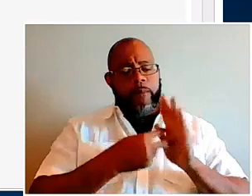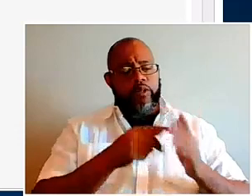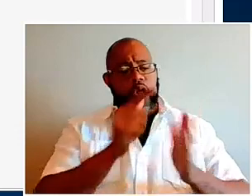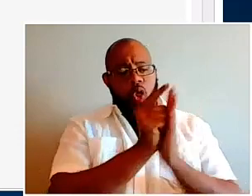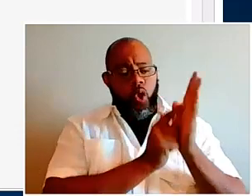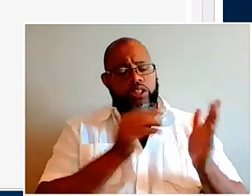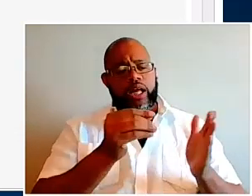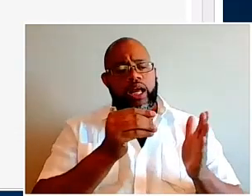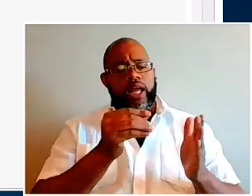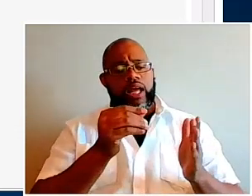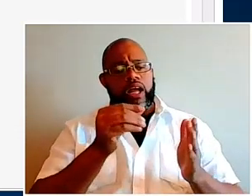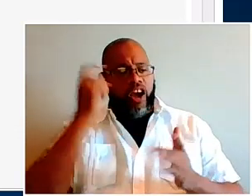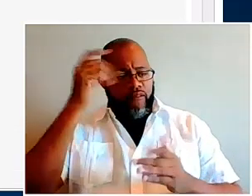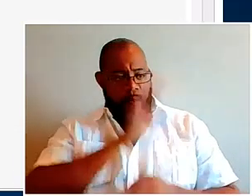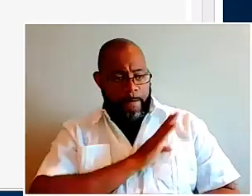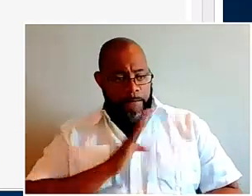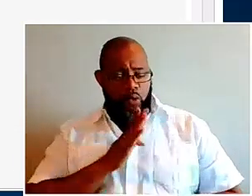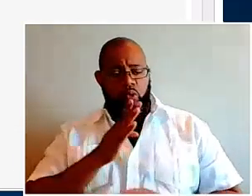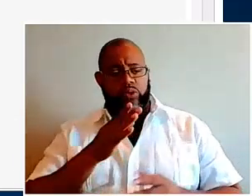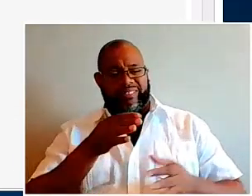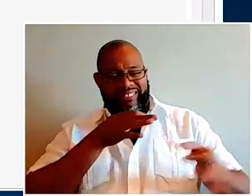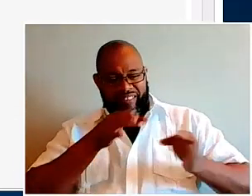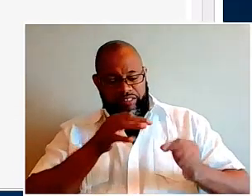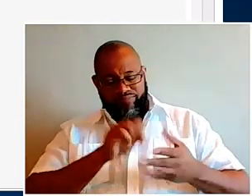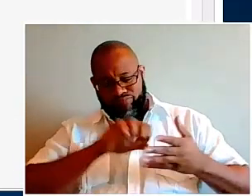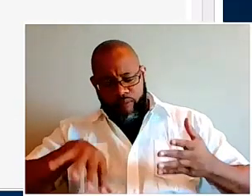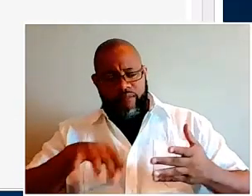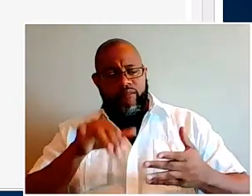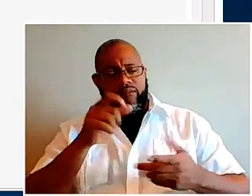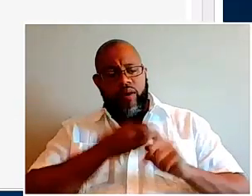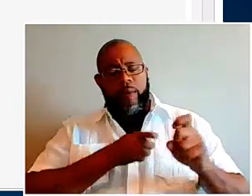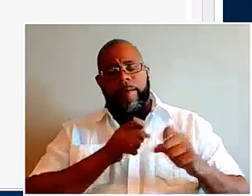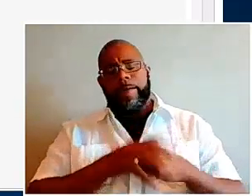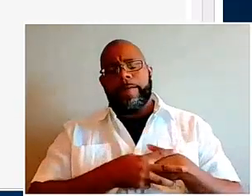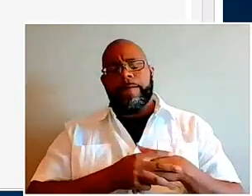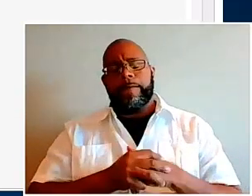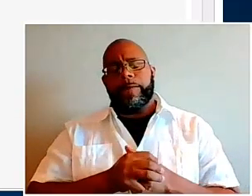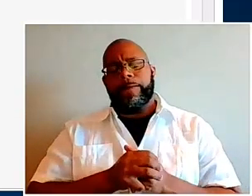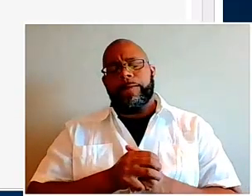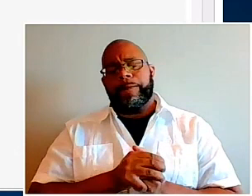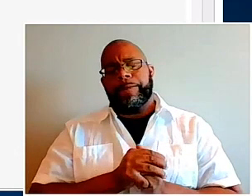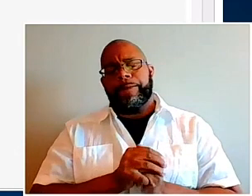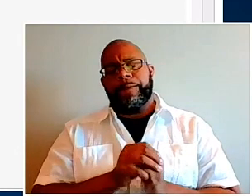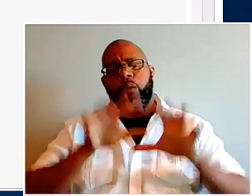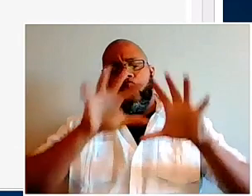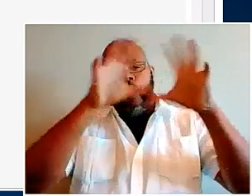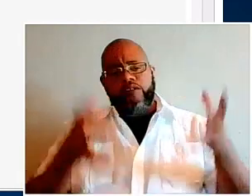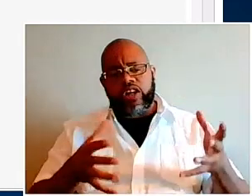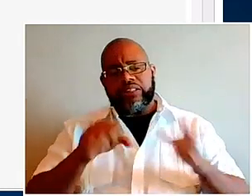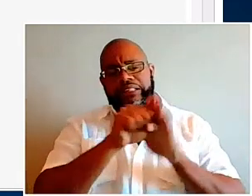boards, from the definition to the overarching state authorization regulation